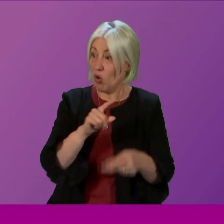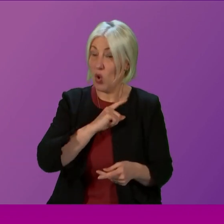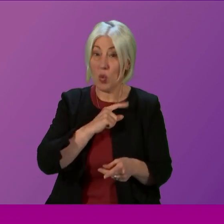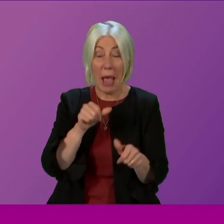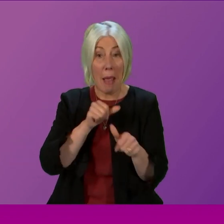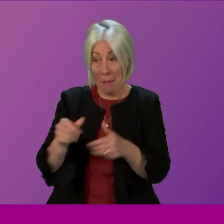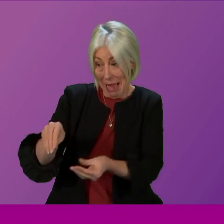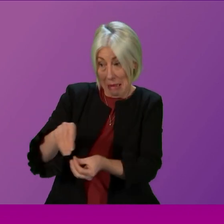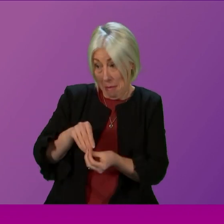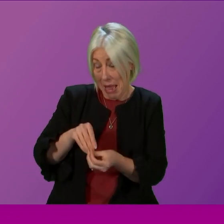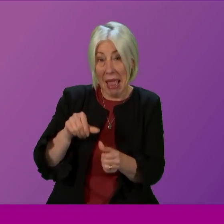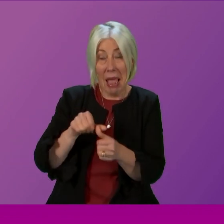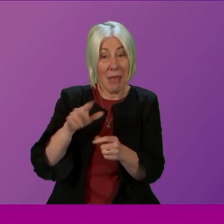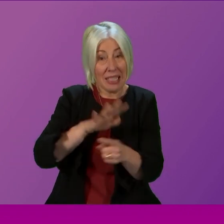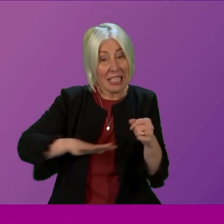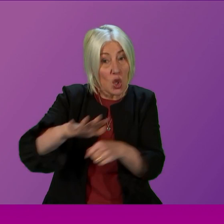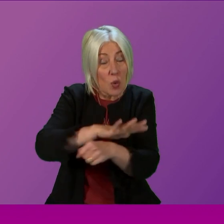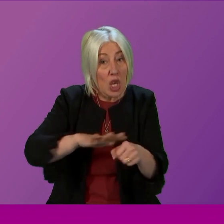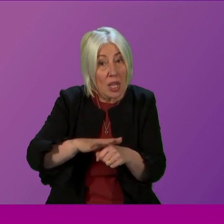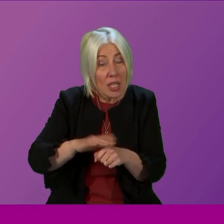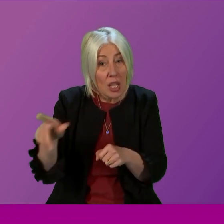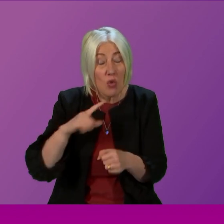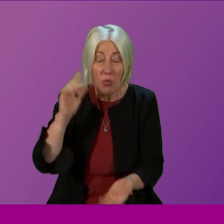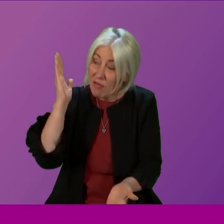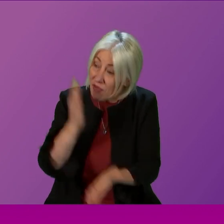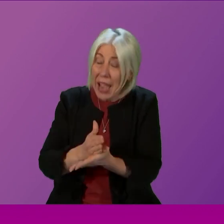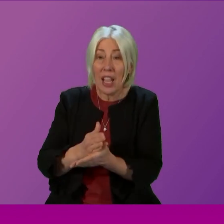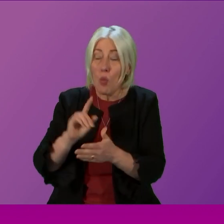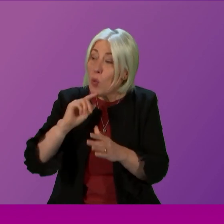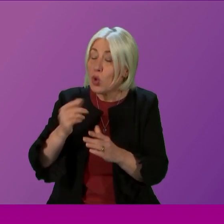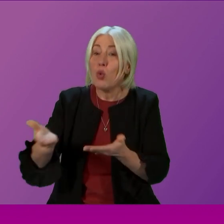Will the First Minister finally commit to an immediate pay increase to £12 an hour,